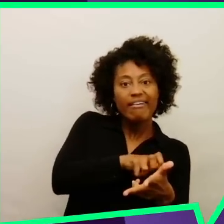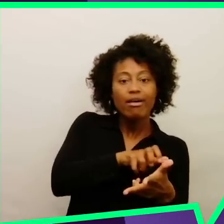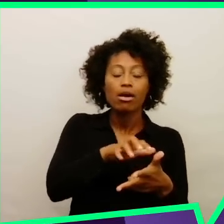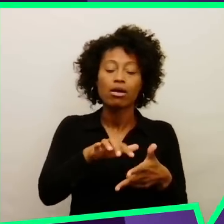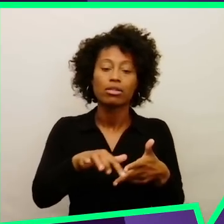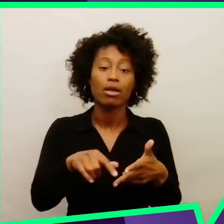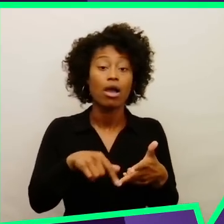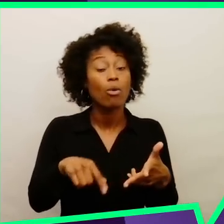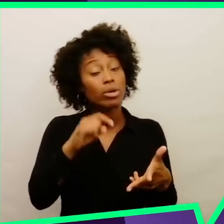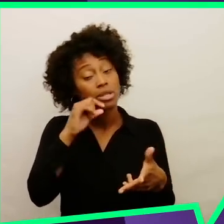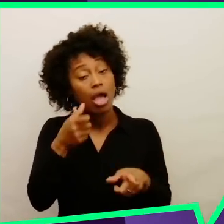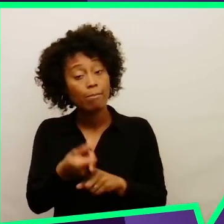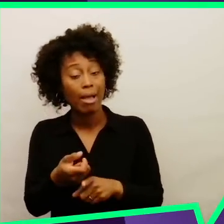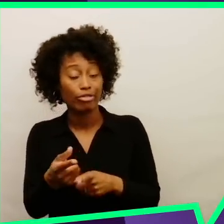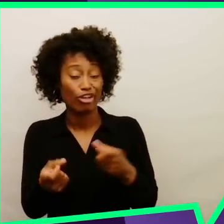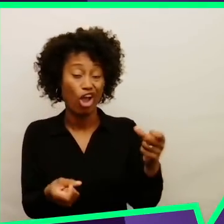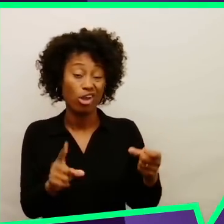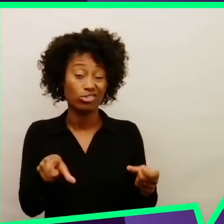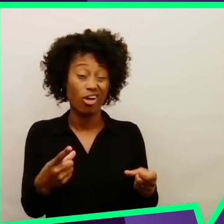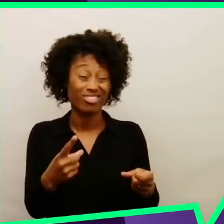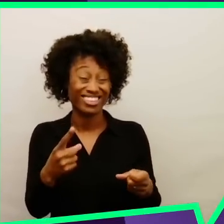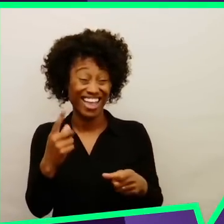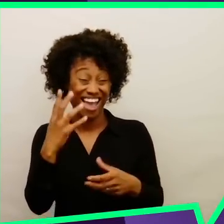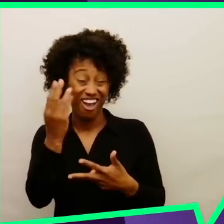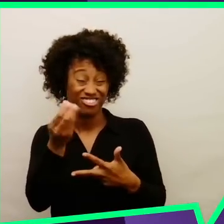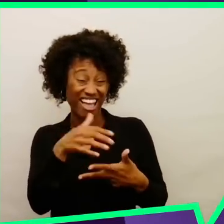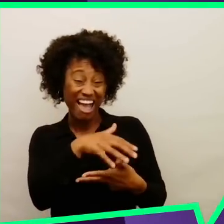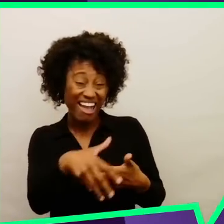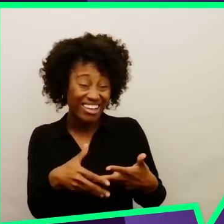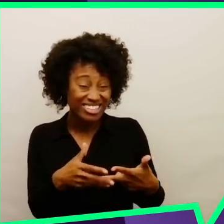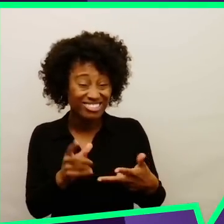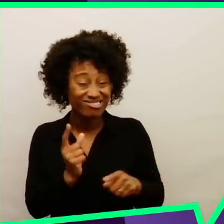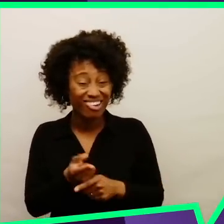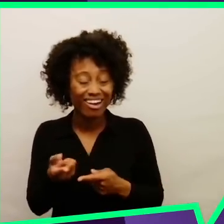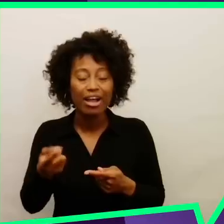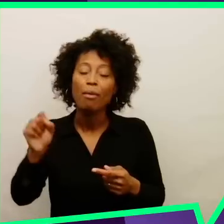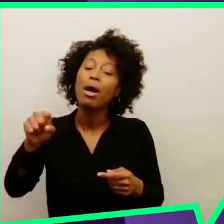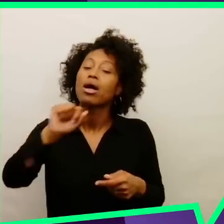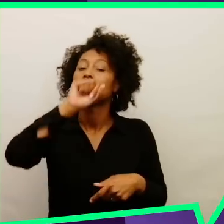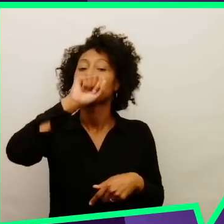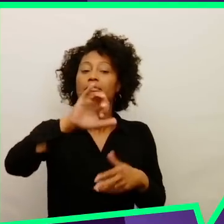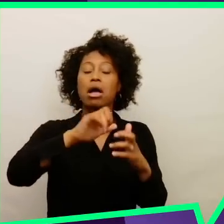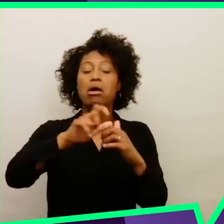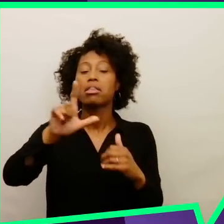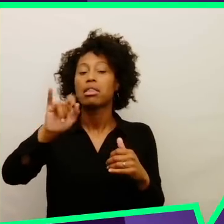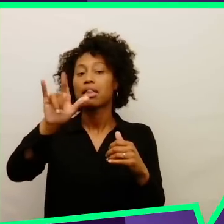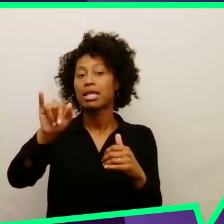so we don't have to worry about having an impact on the car. But I do love the fact that we've got some--